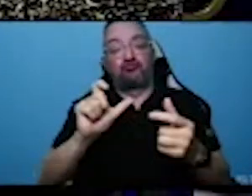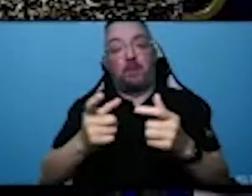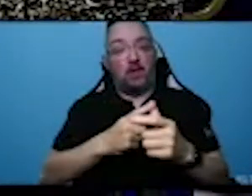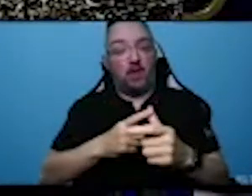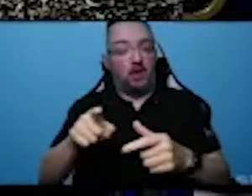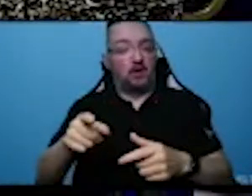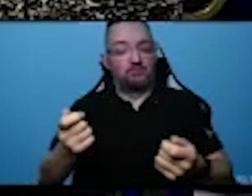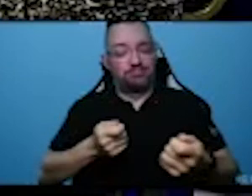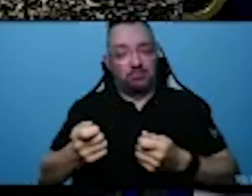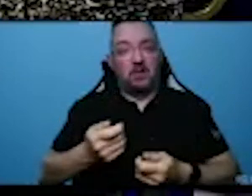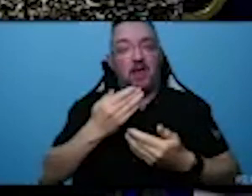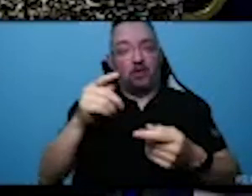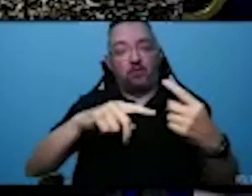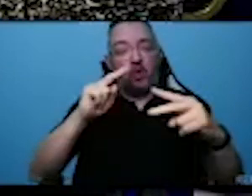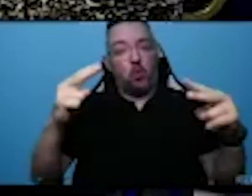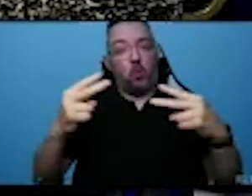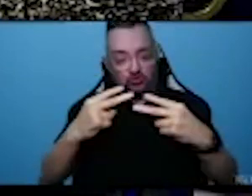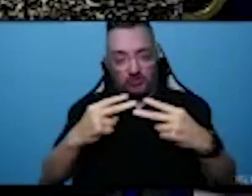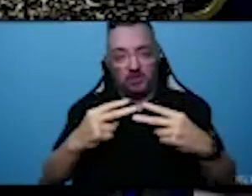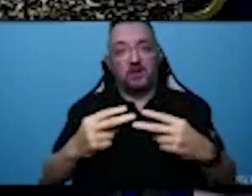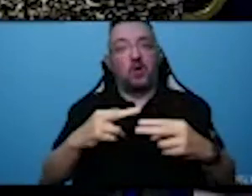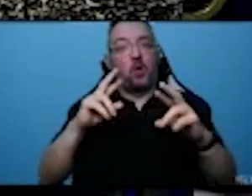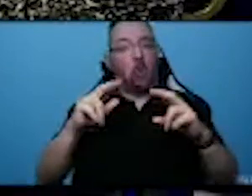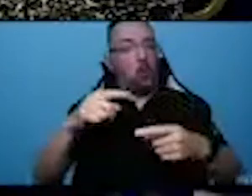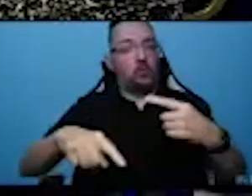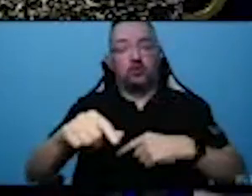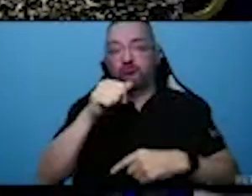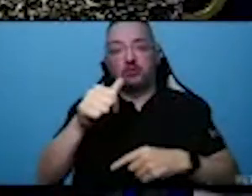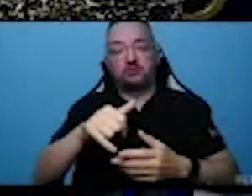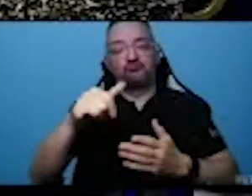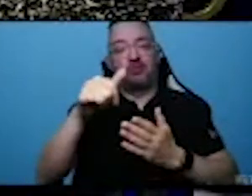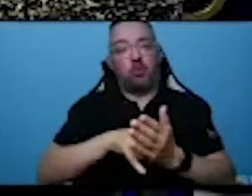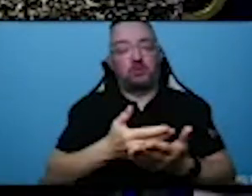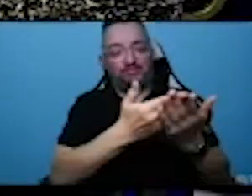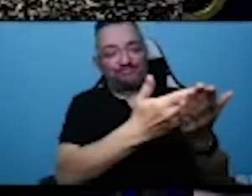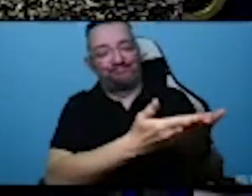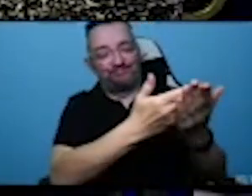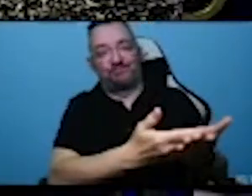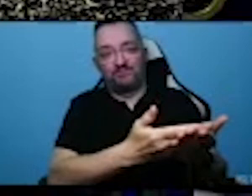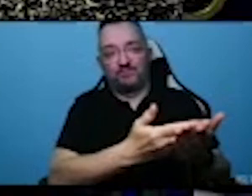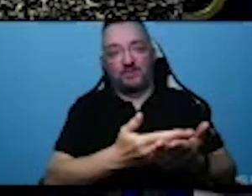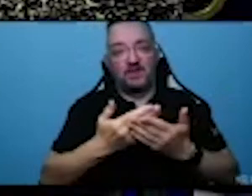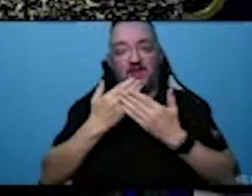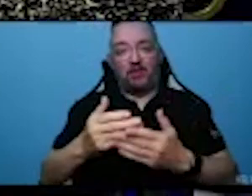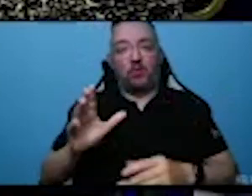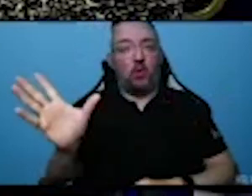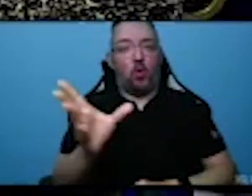And we hope that this is not a report that lies on the shelf. Thank you all very much, indeed for joining us goodbye.